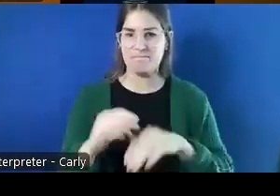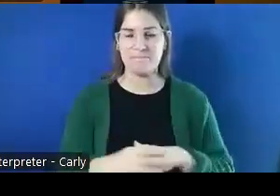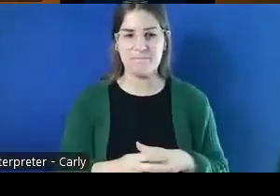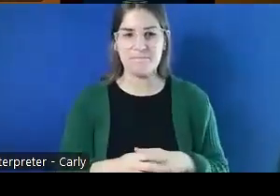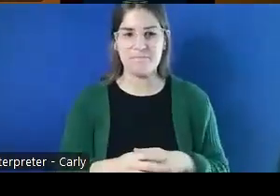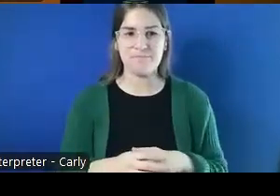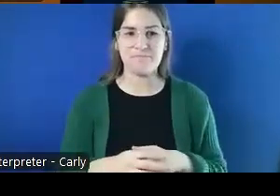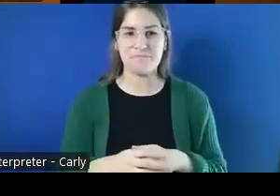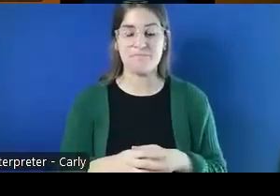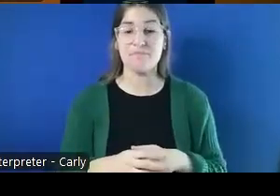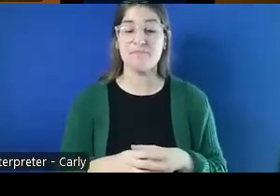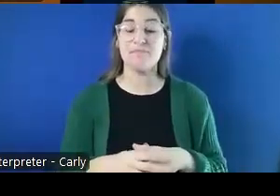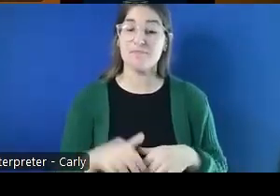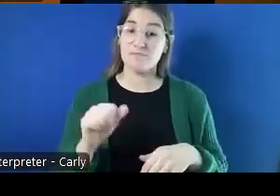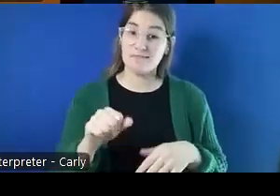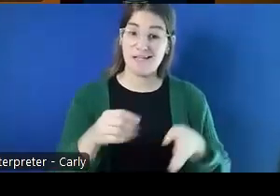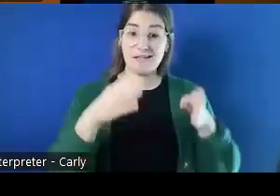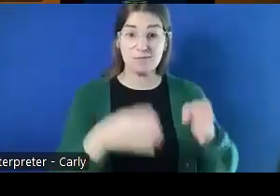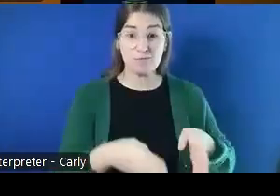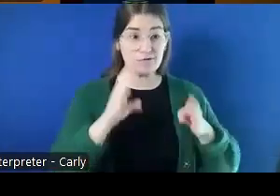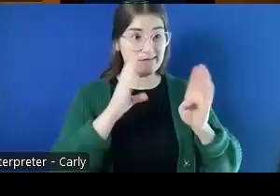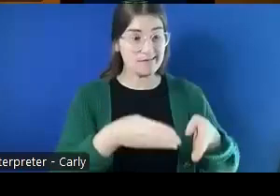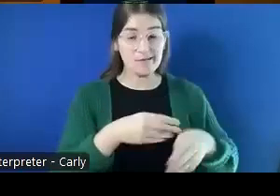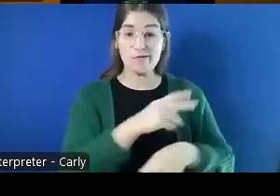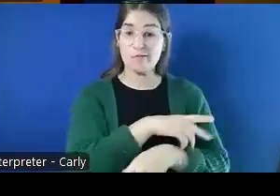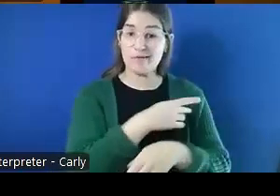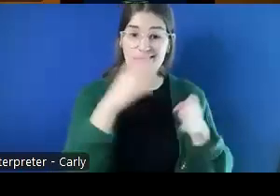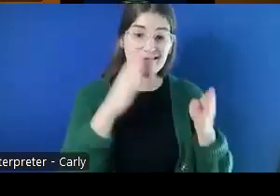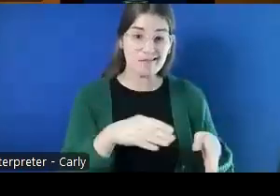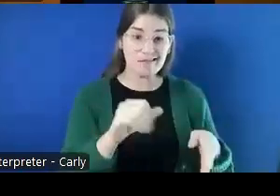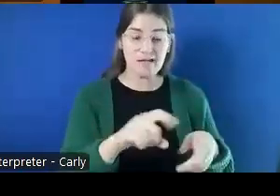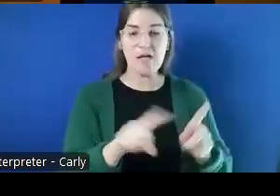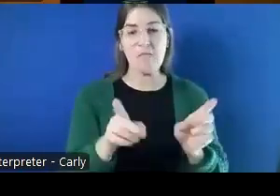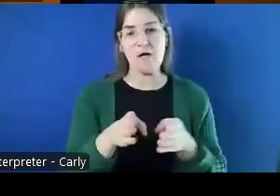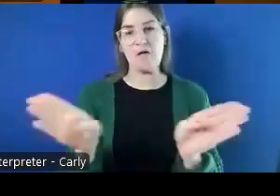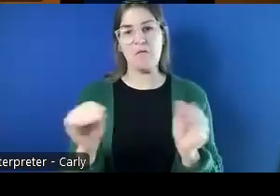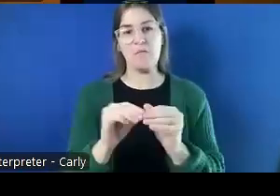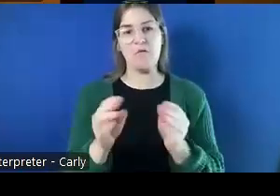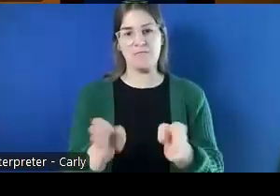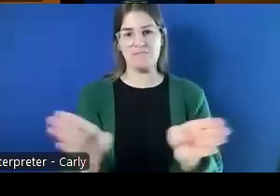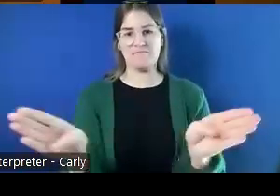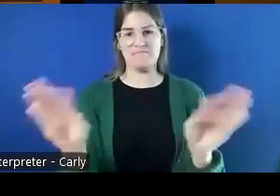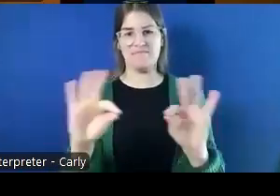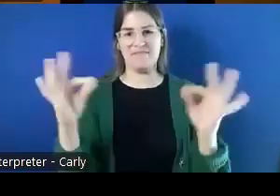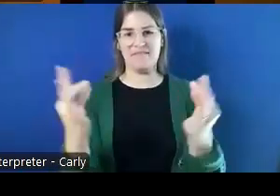person centered and patient centered Focus to a more dietic or family centered uh psychooncology